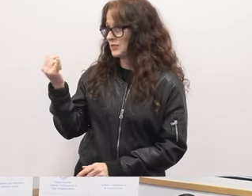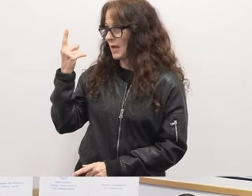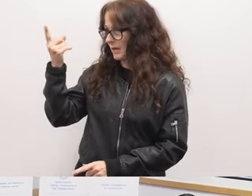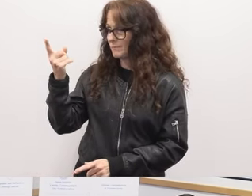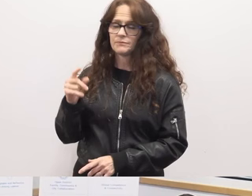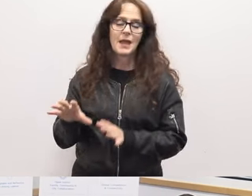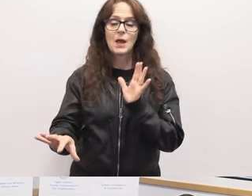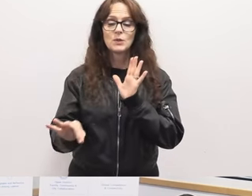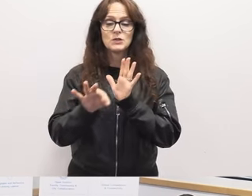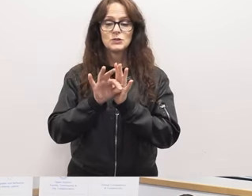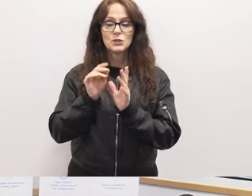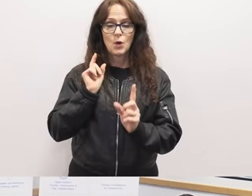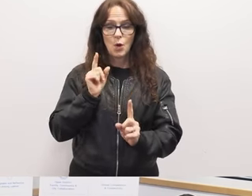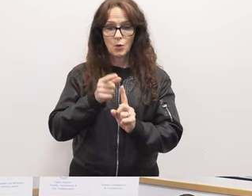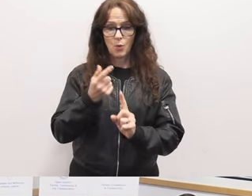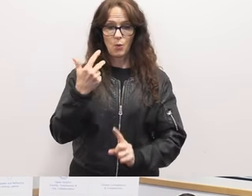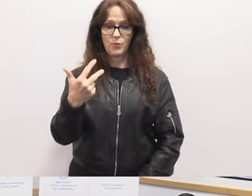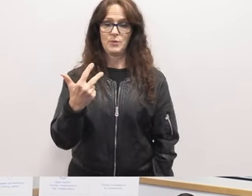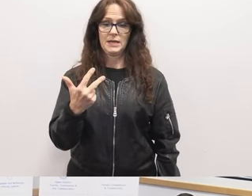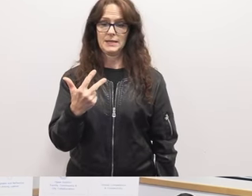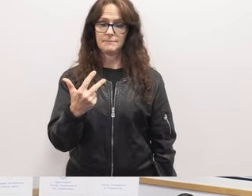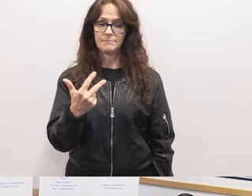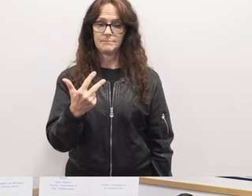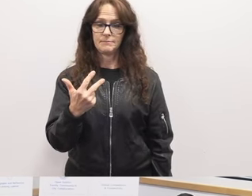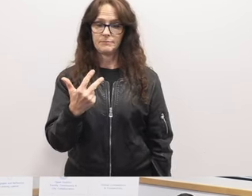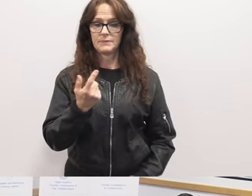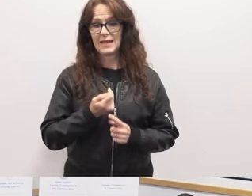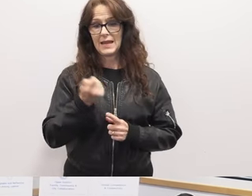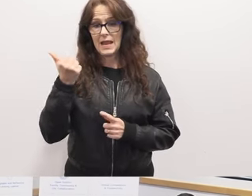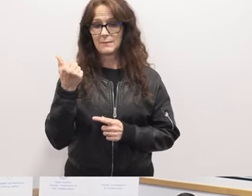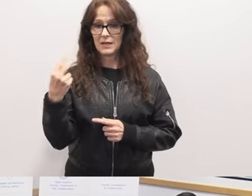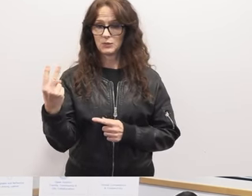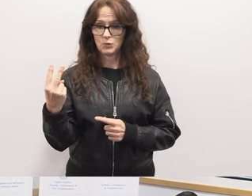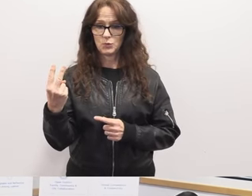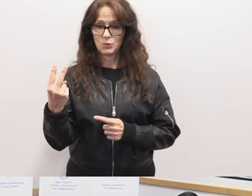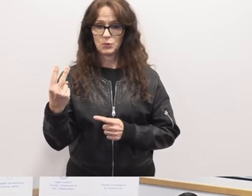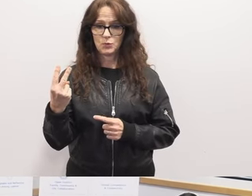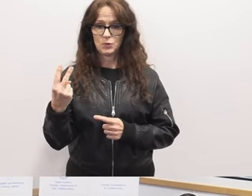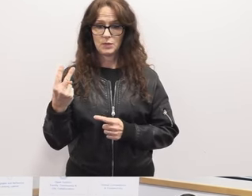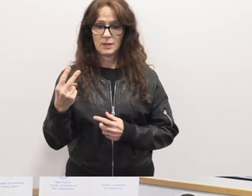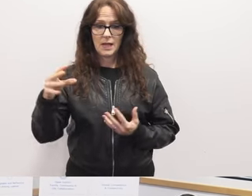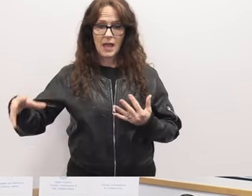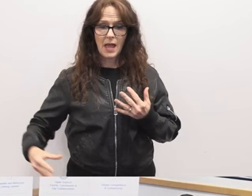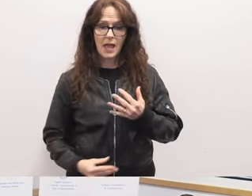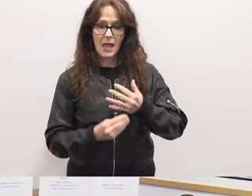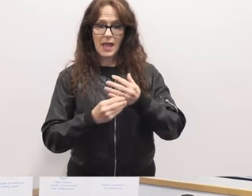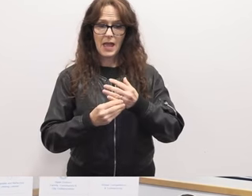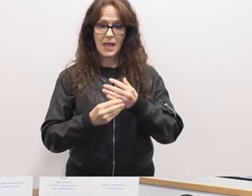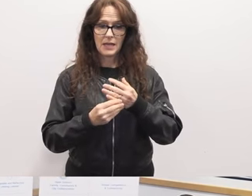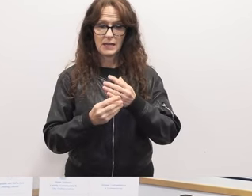I would choose goal three. I would eliminate goal two and I would add that language